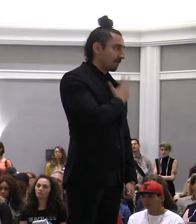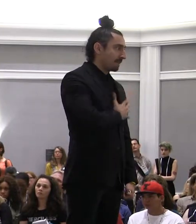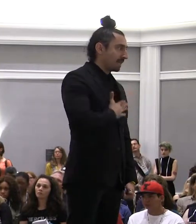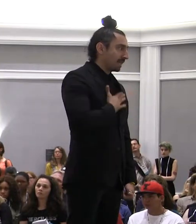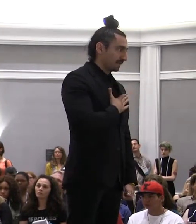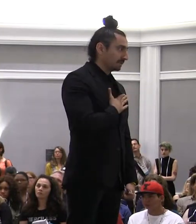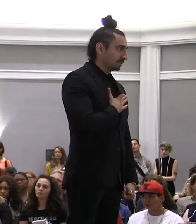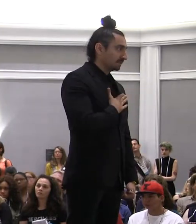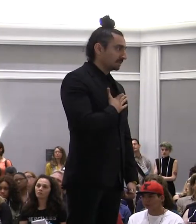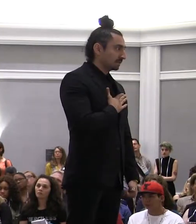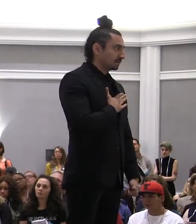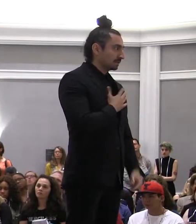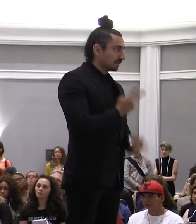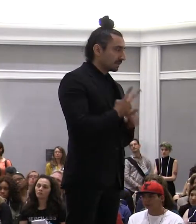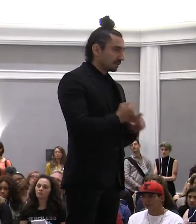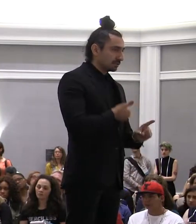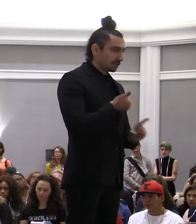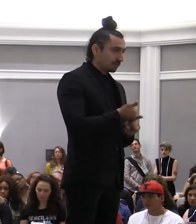this is really important to go through all of this.